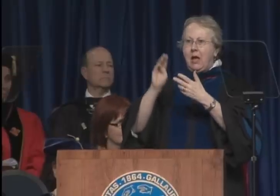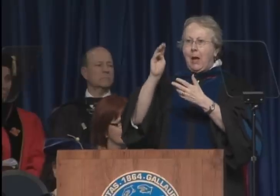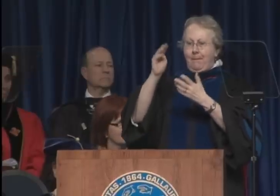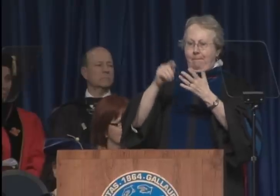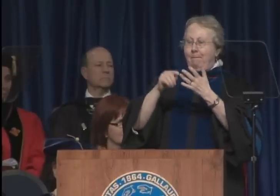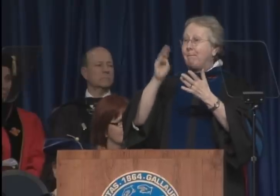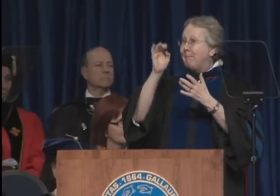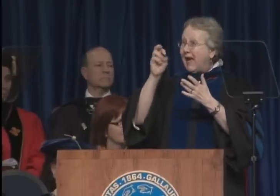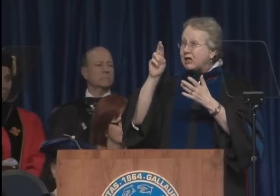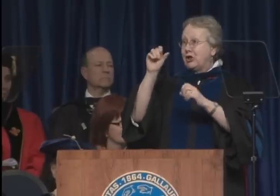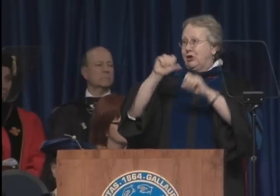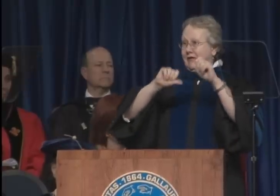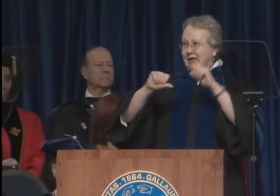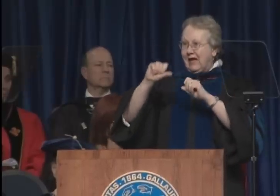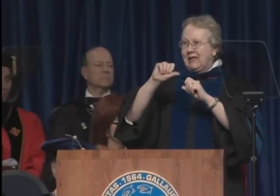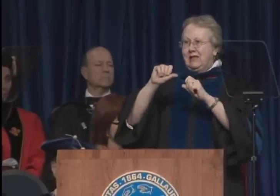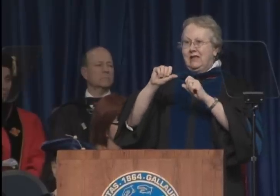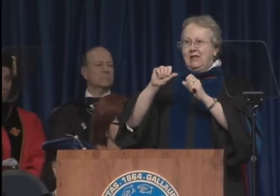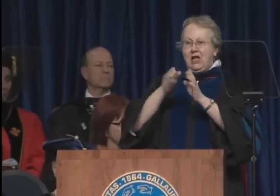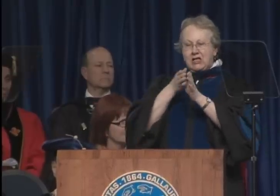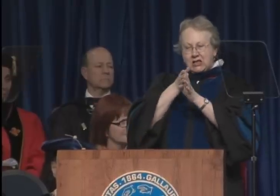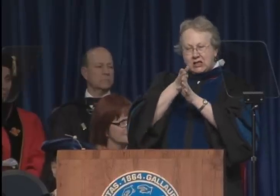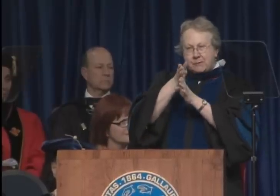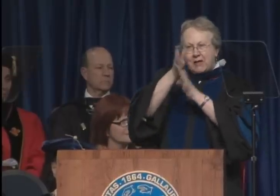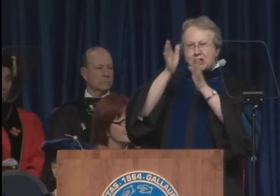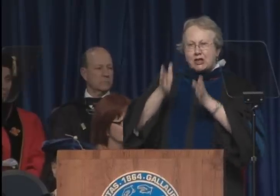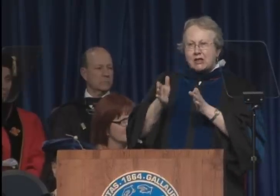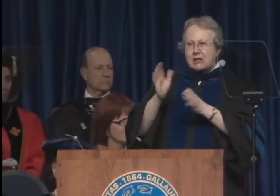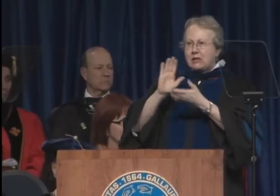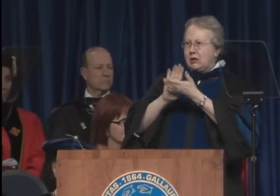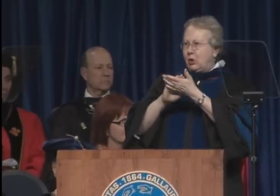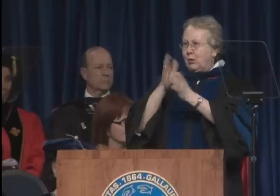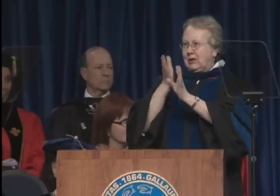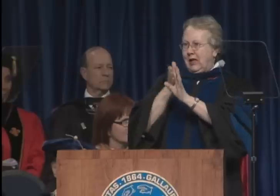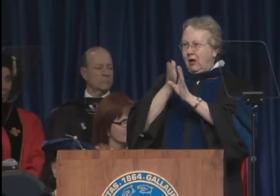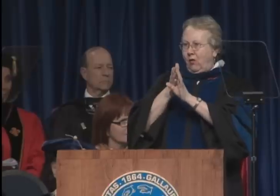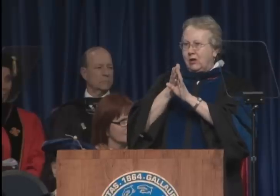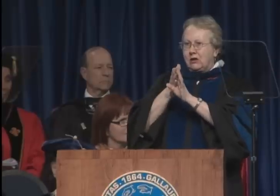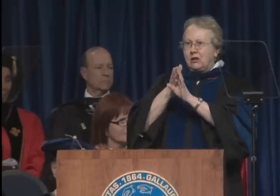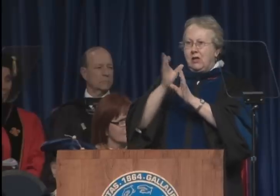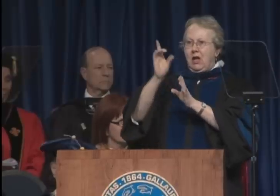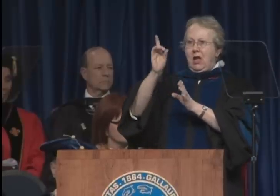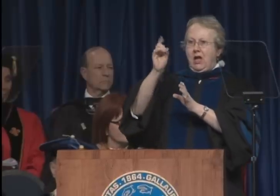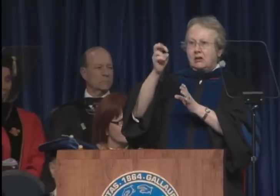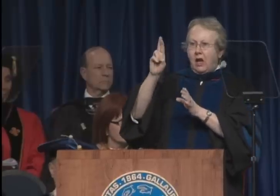Master of Arts, Master of Science, Master of Social Work,